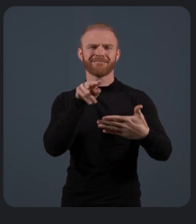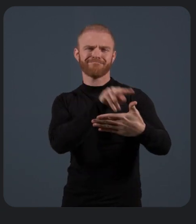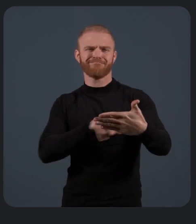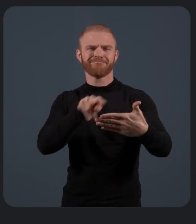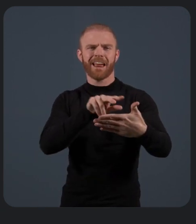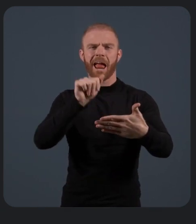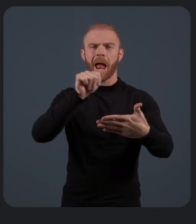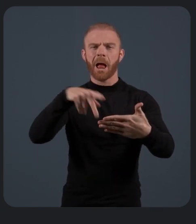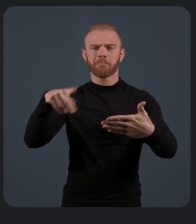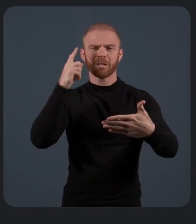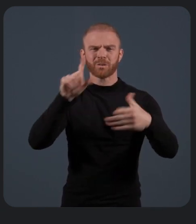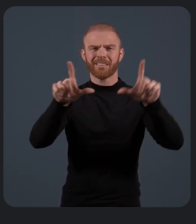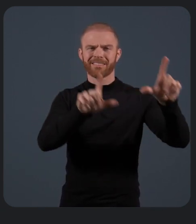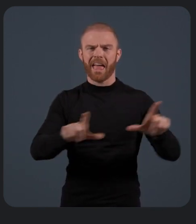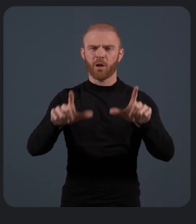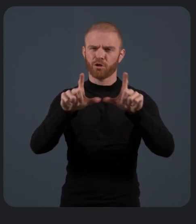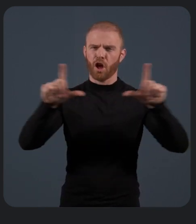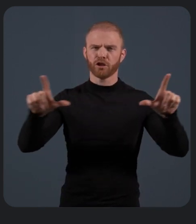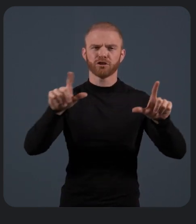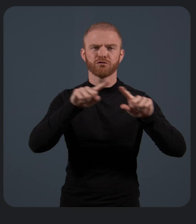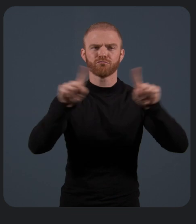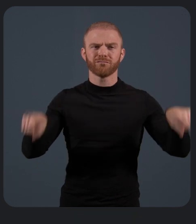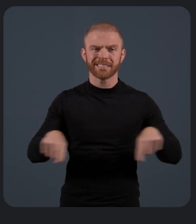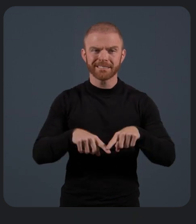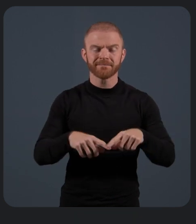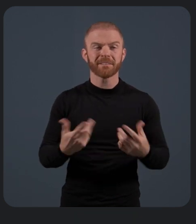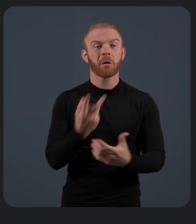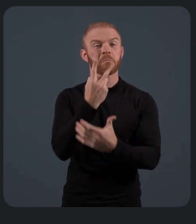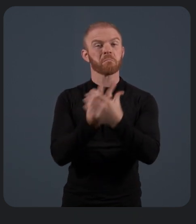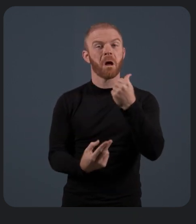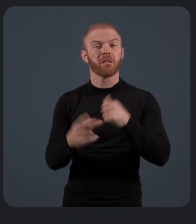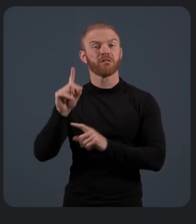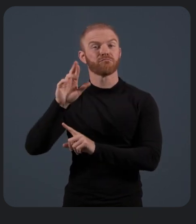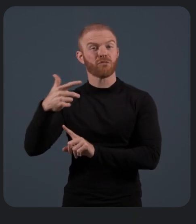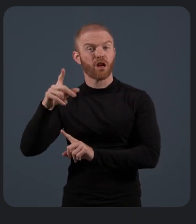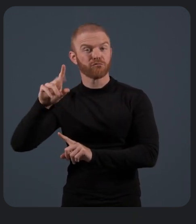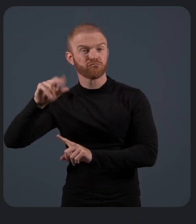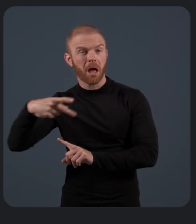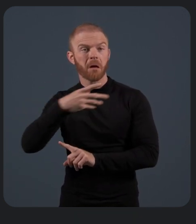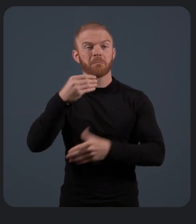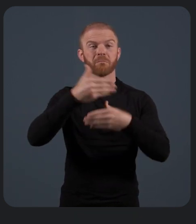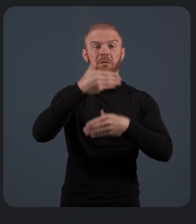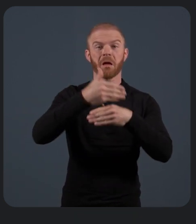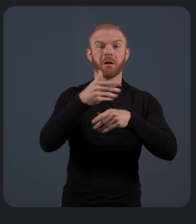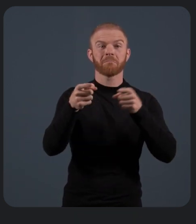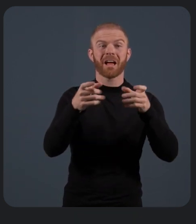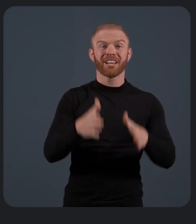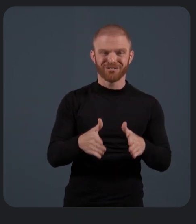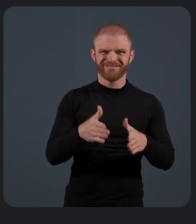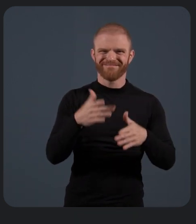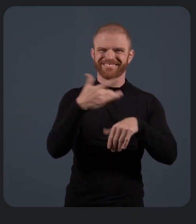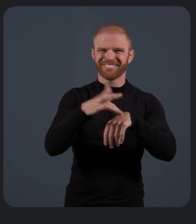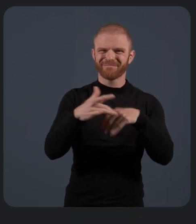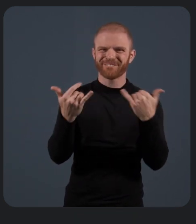for large-screen layouts. Both DragAndDrop and WindowManager are available today and have reached their 1.0